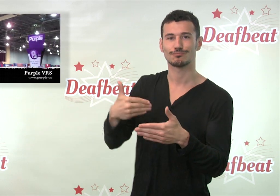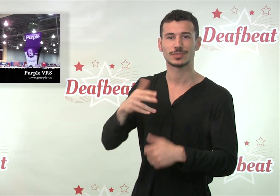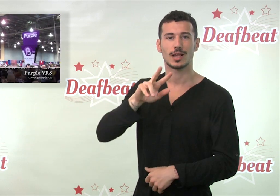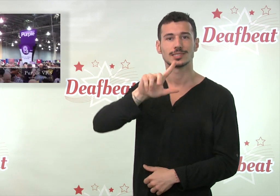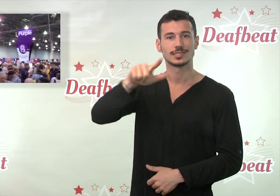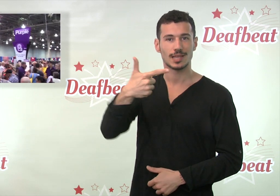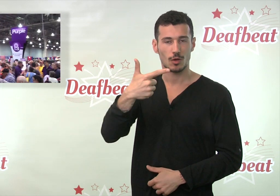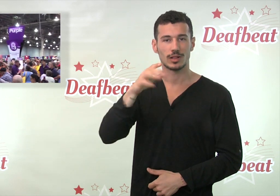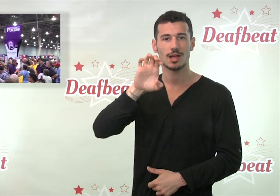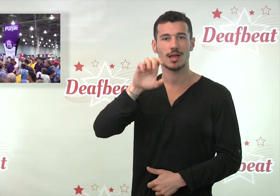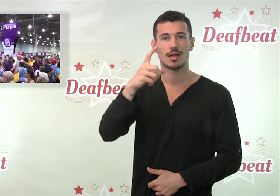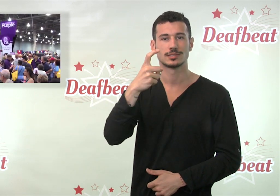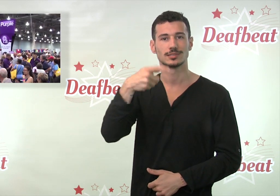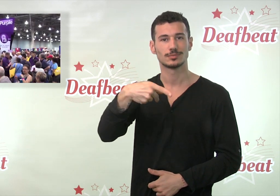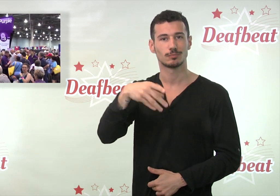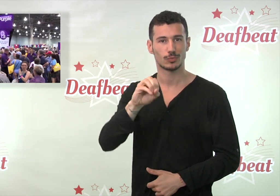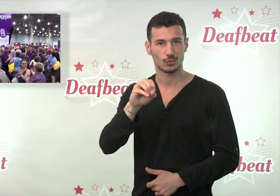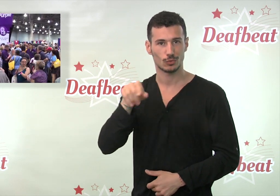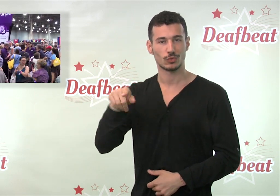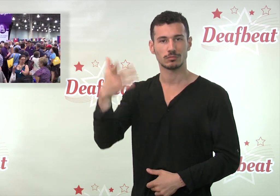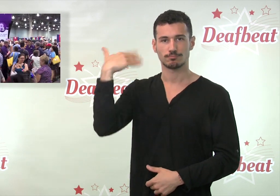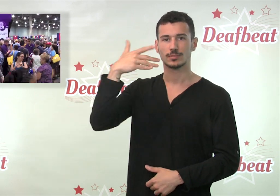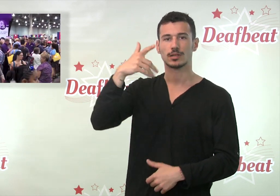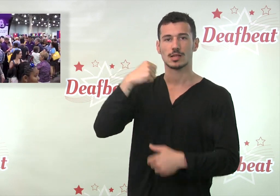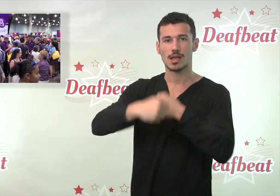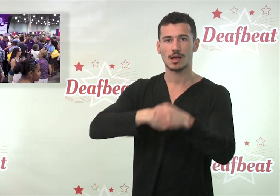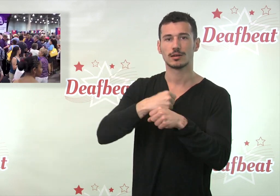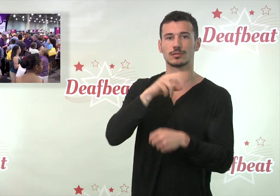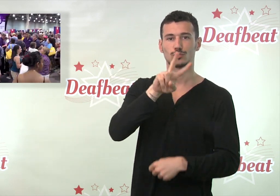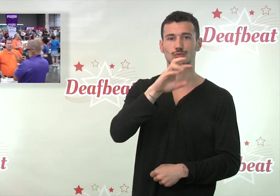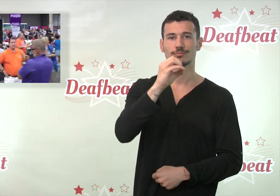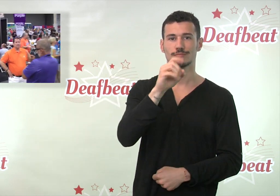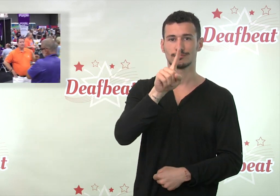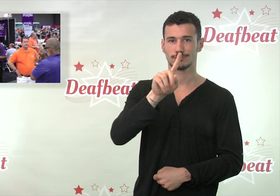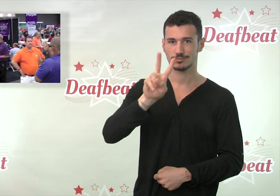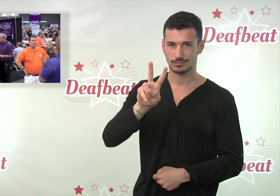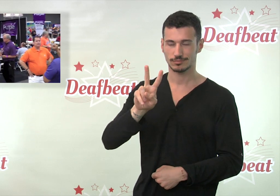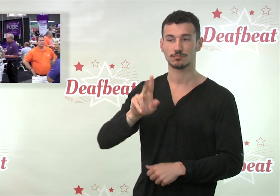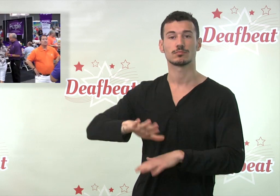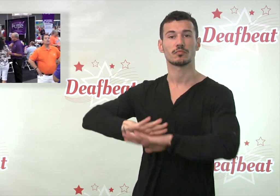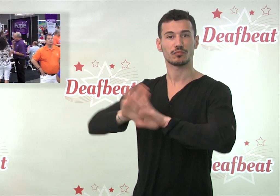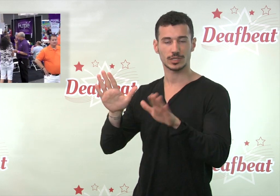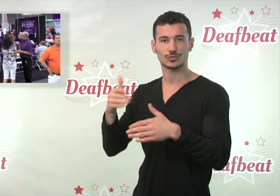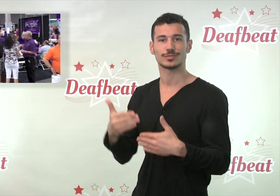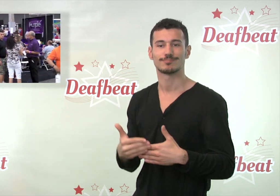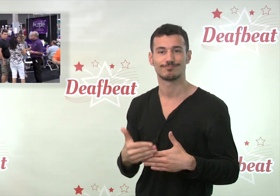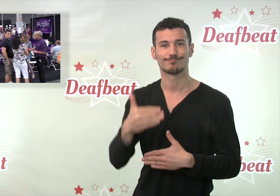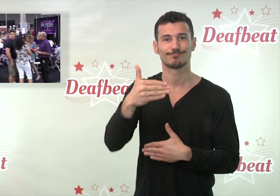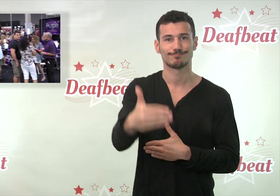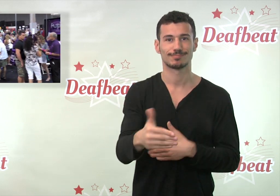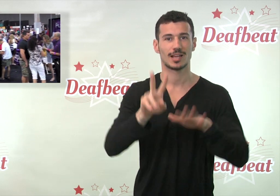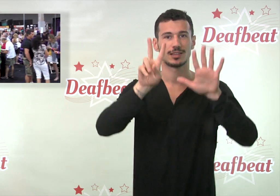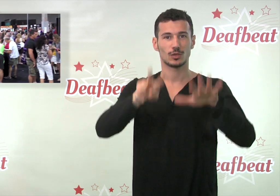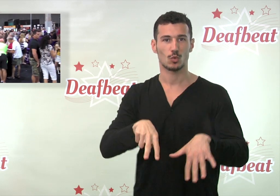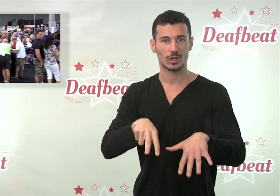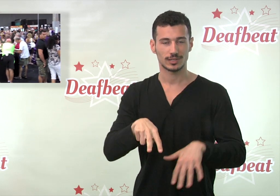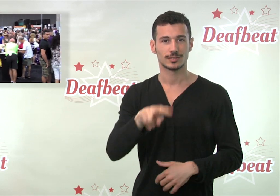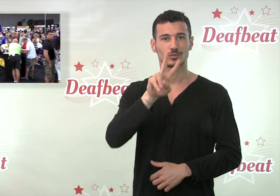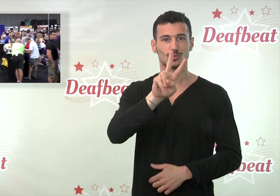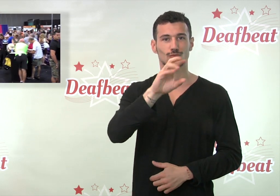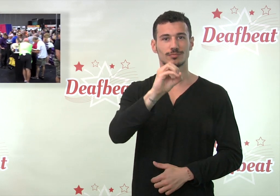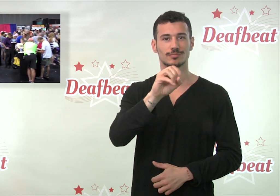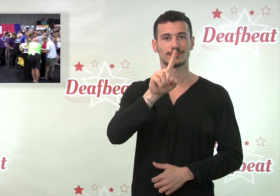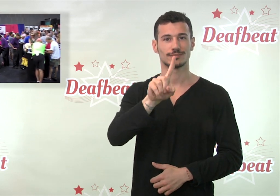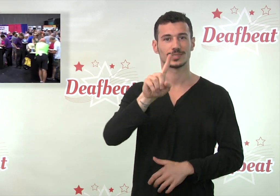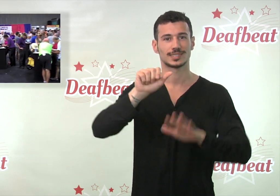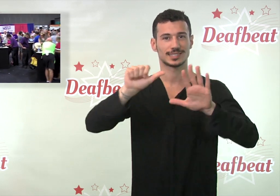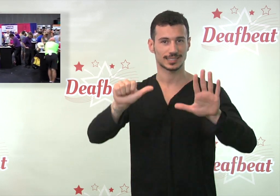in 2012 and now the next one will be held in July 2016 and